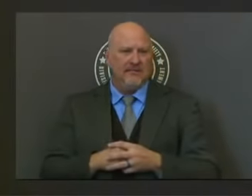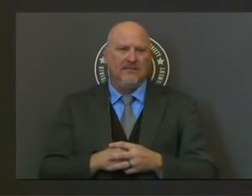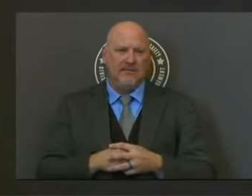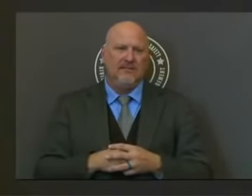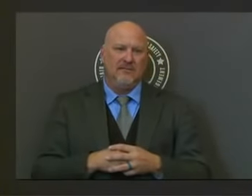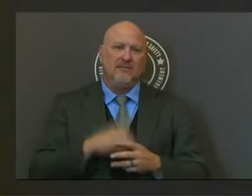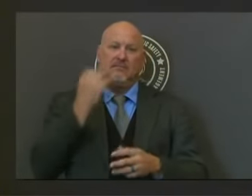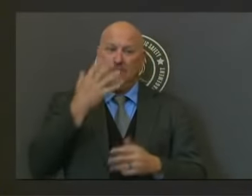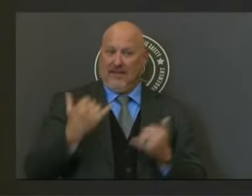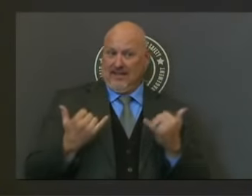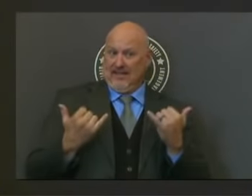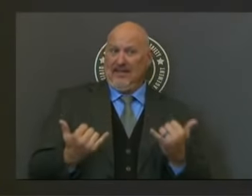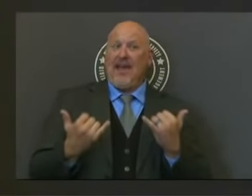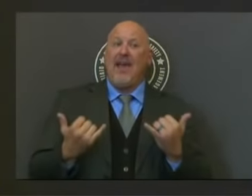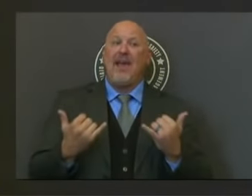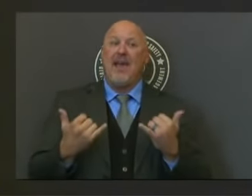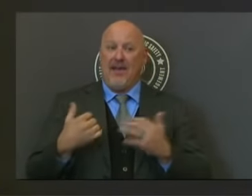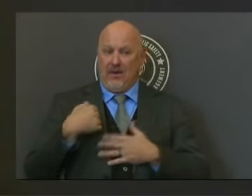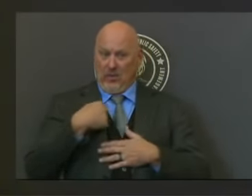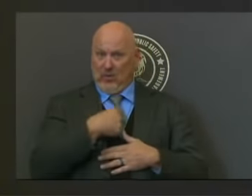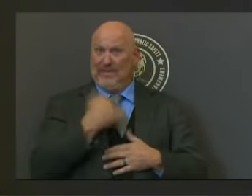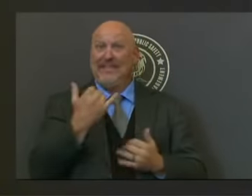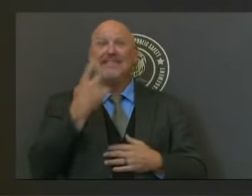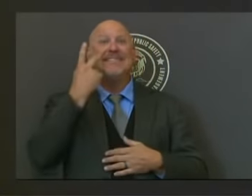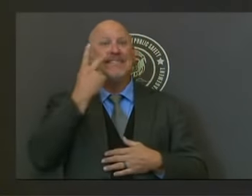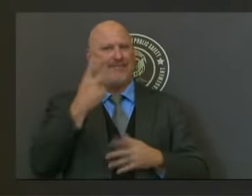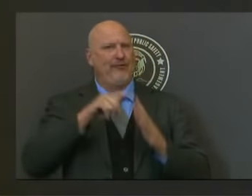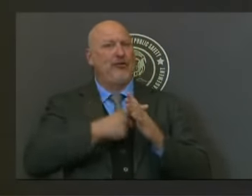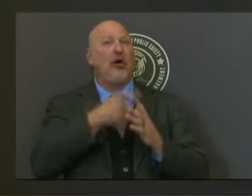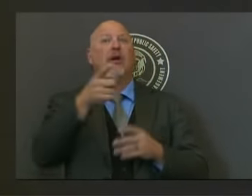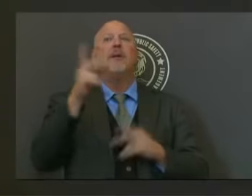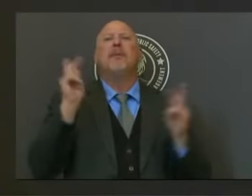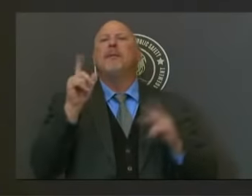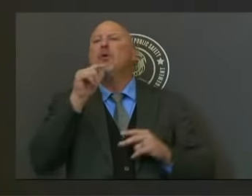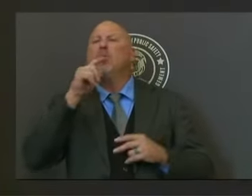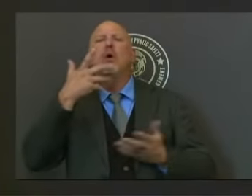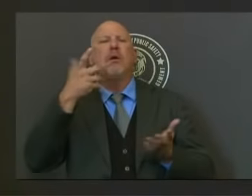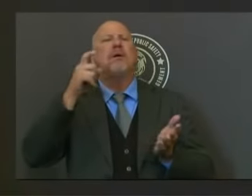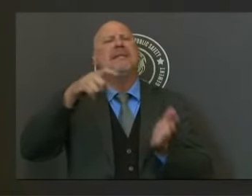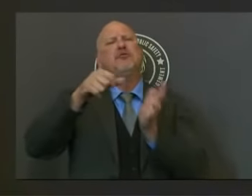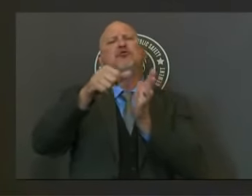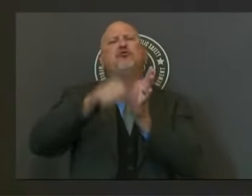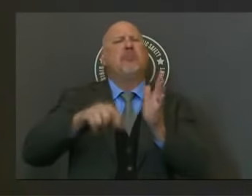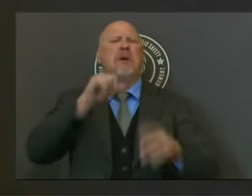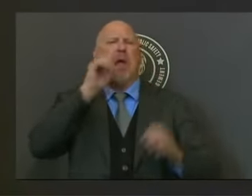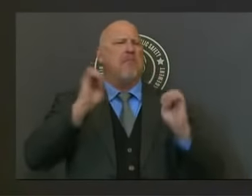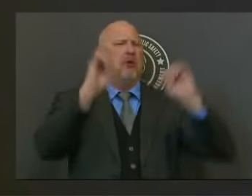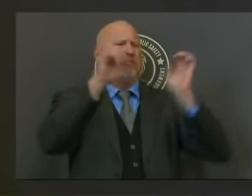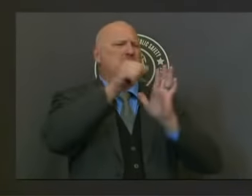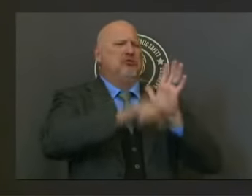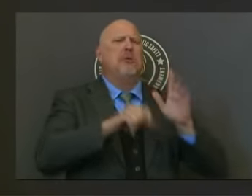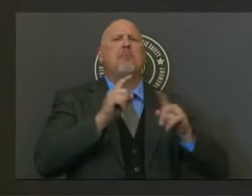not good for the health and